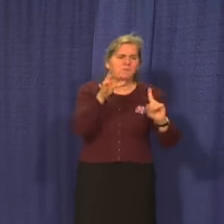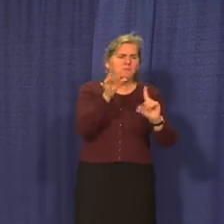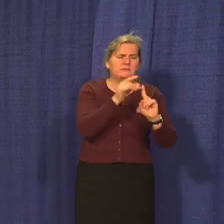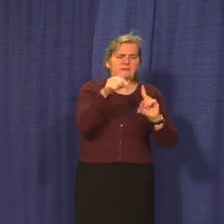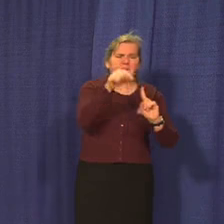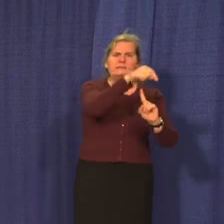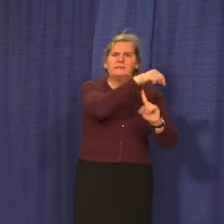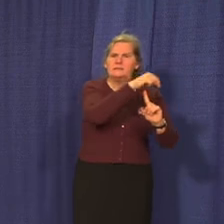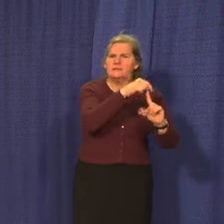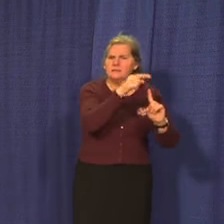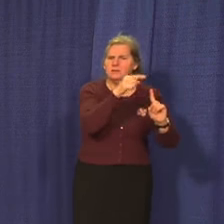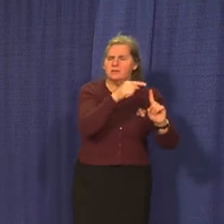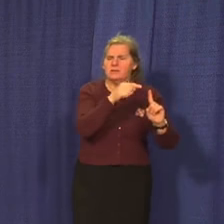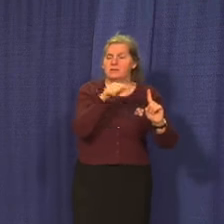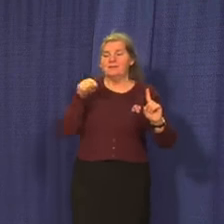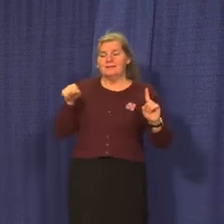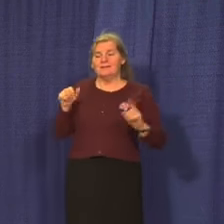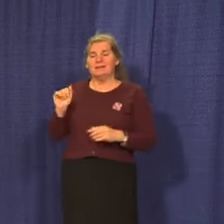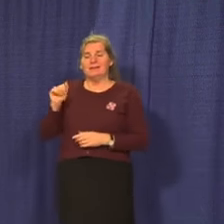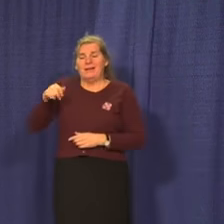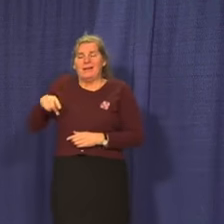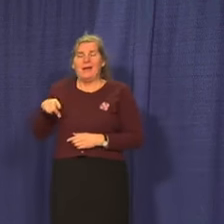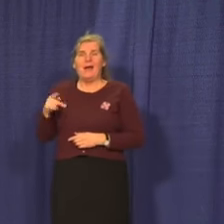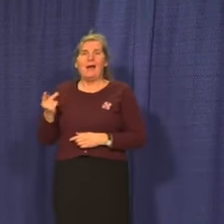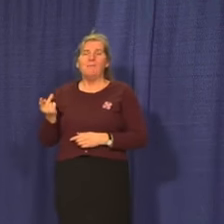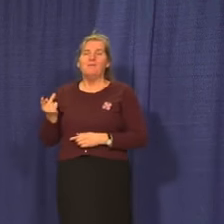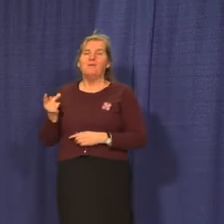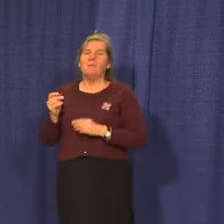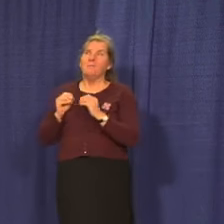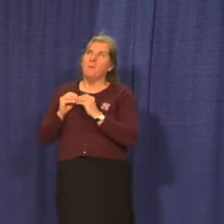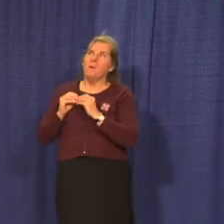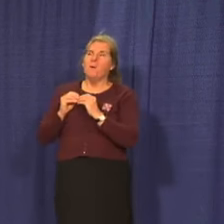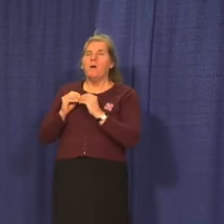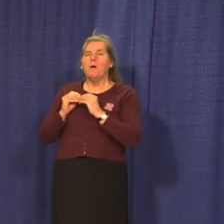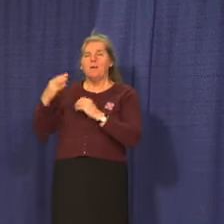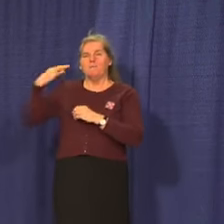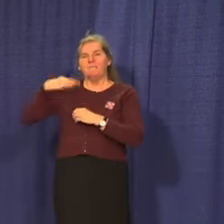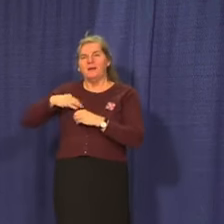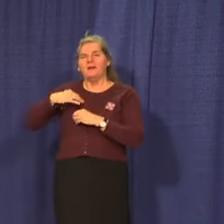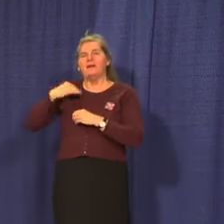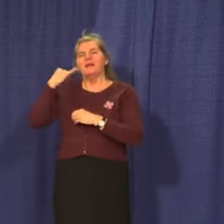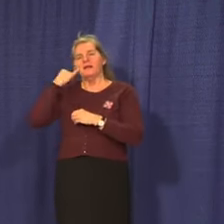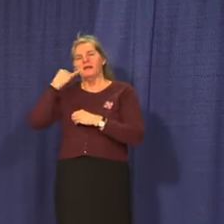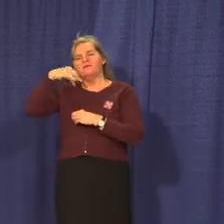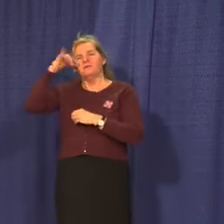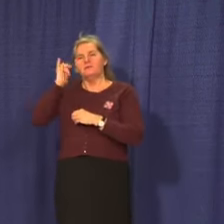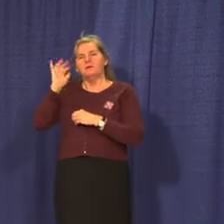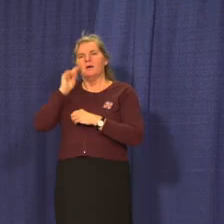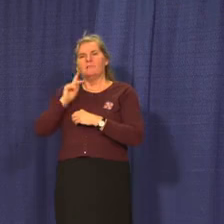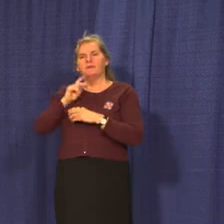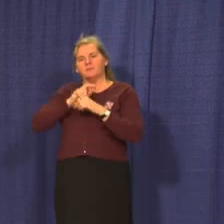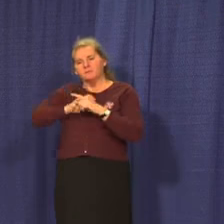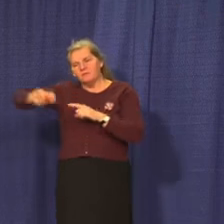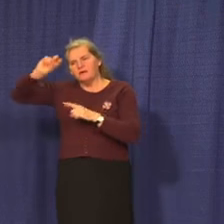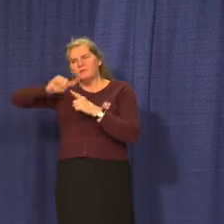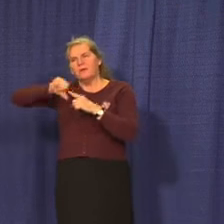AND HOW THIS APP IS MORE HELPFUL OR YUKONERS TRAVELLING TO OTHER PROVINCES.